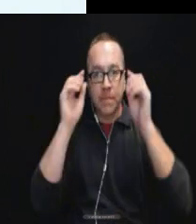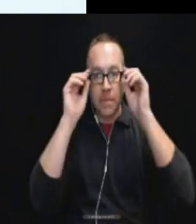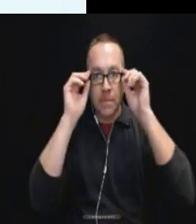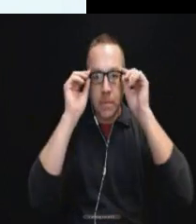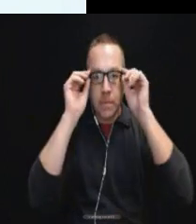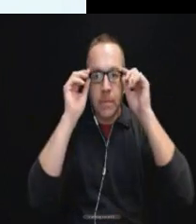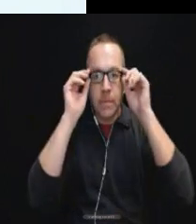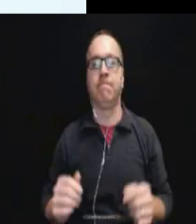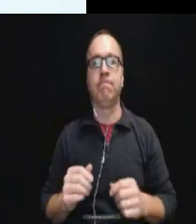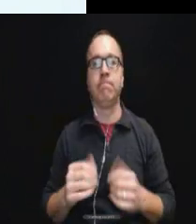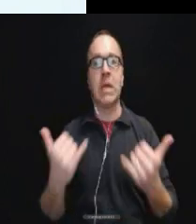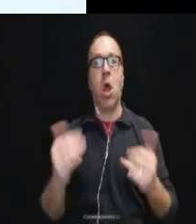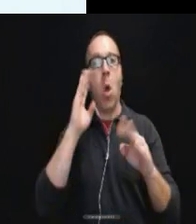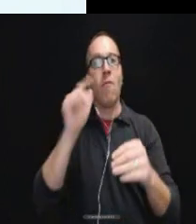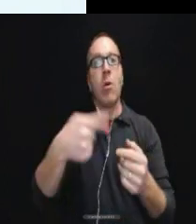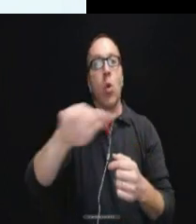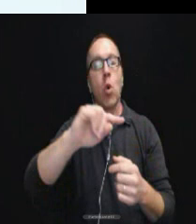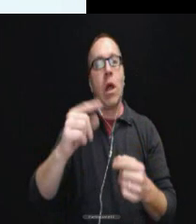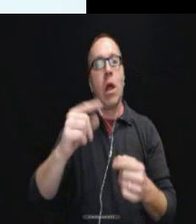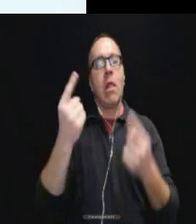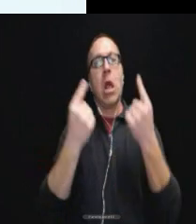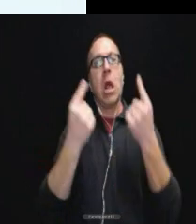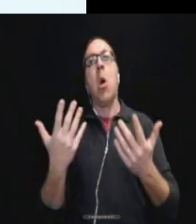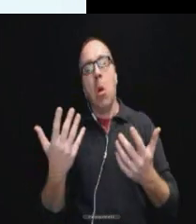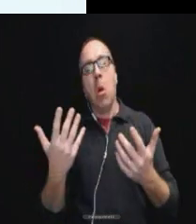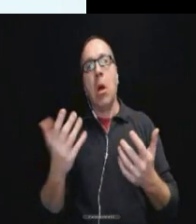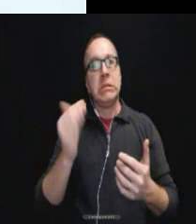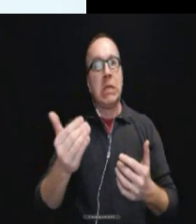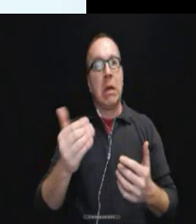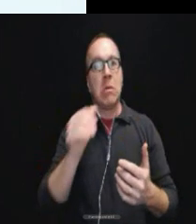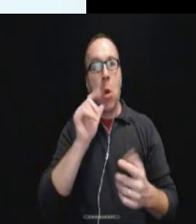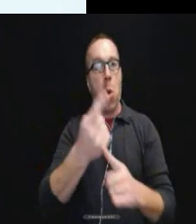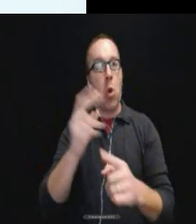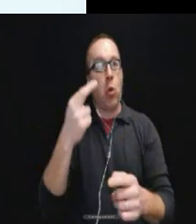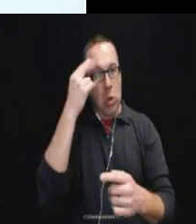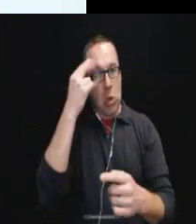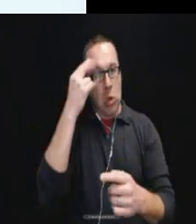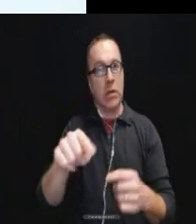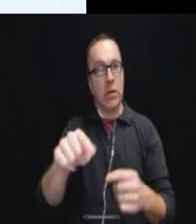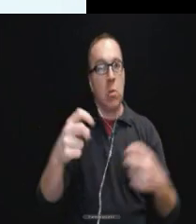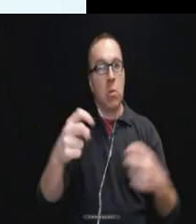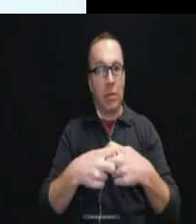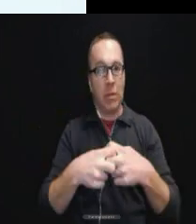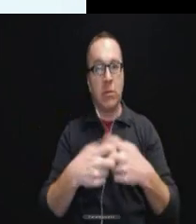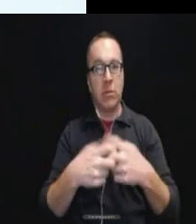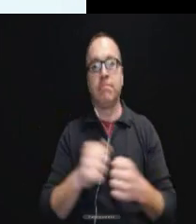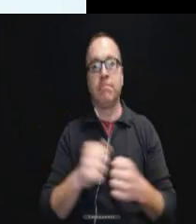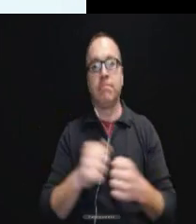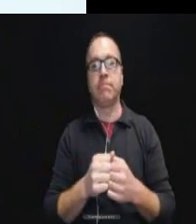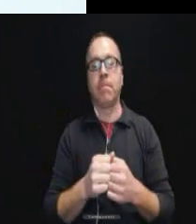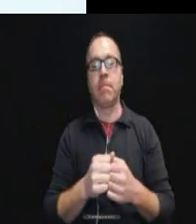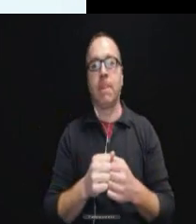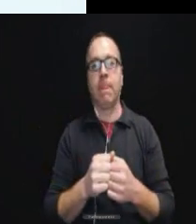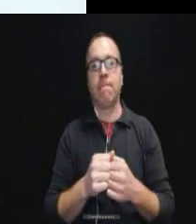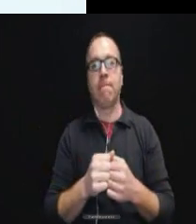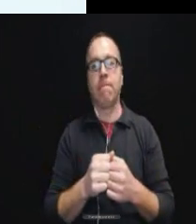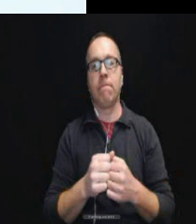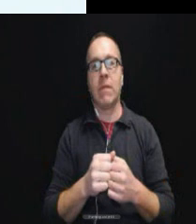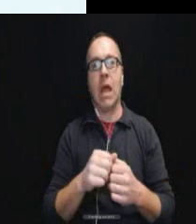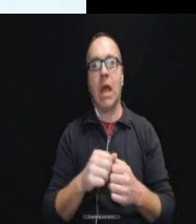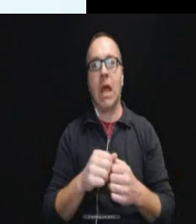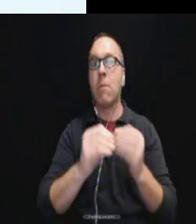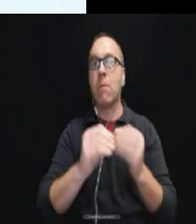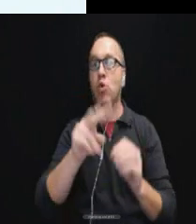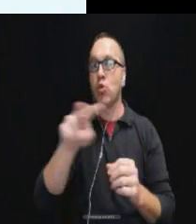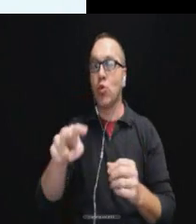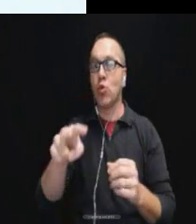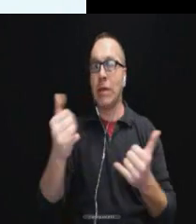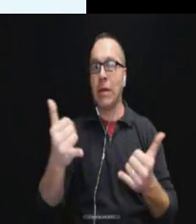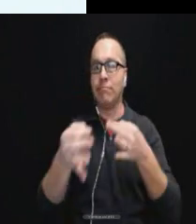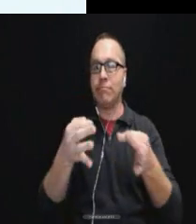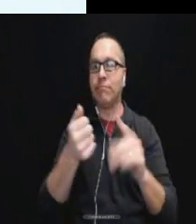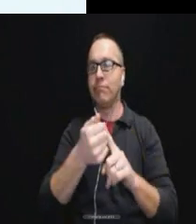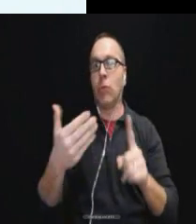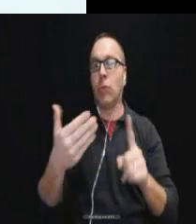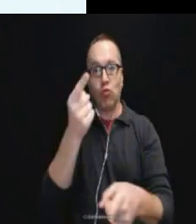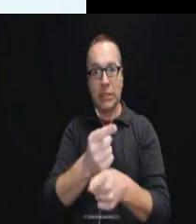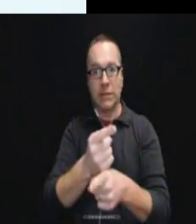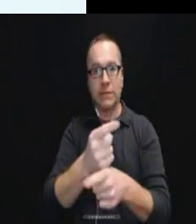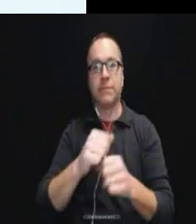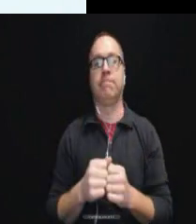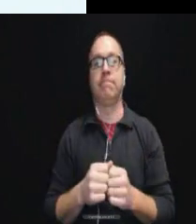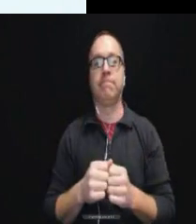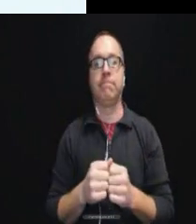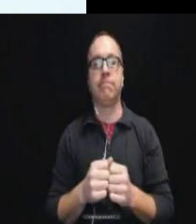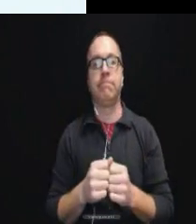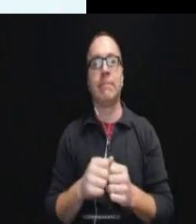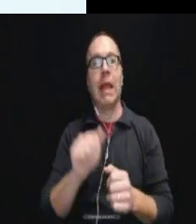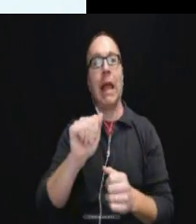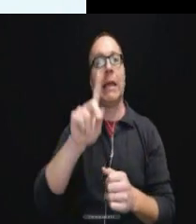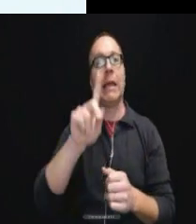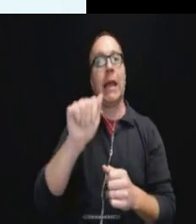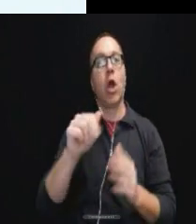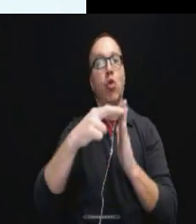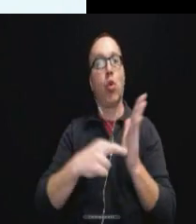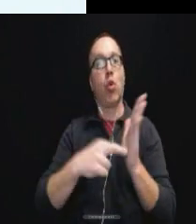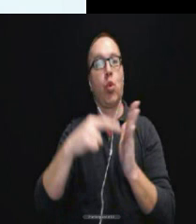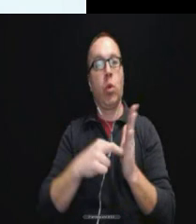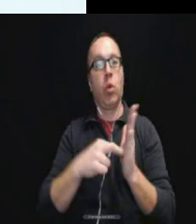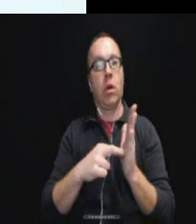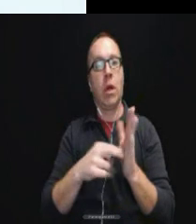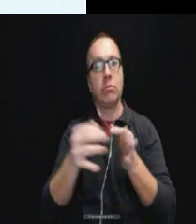Looking at slide 22 and that's right, ADA's regulations, of course, outline when it is